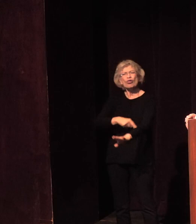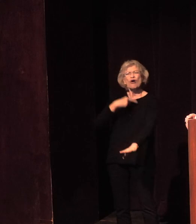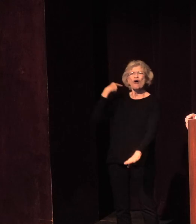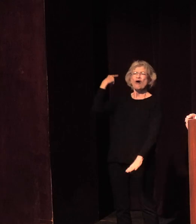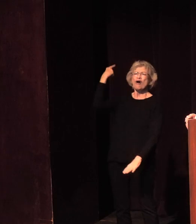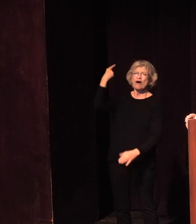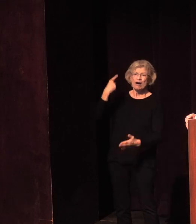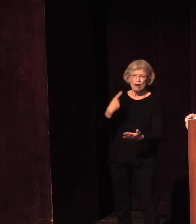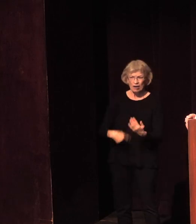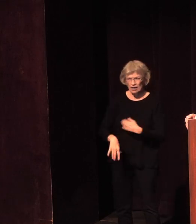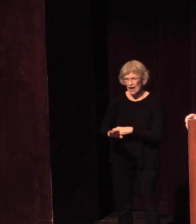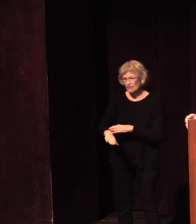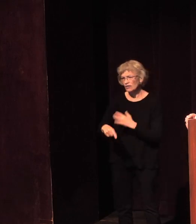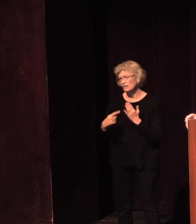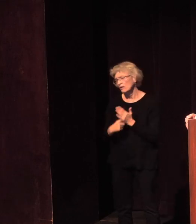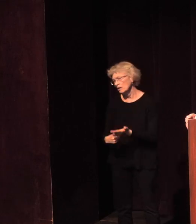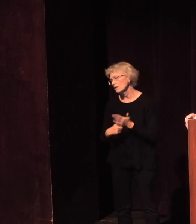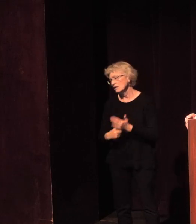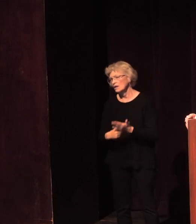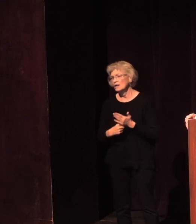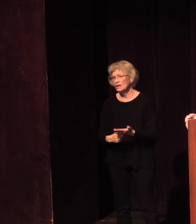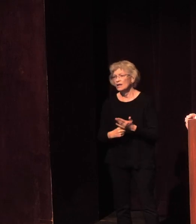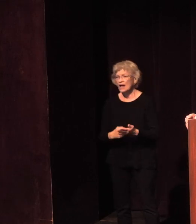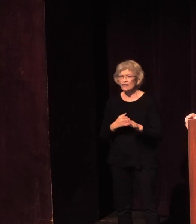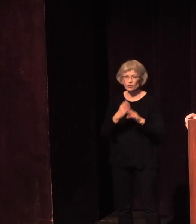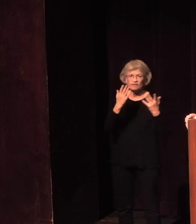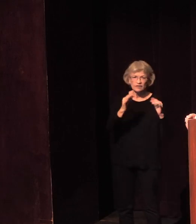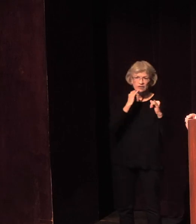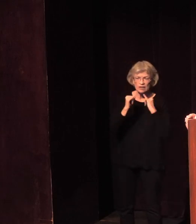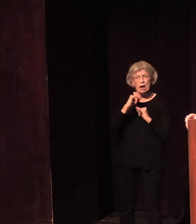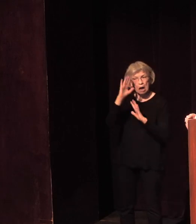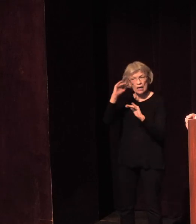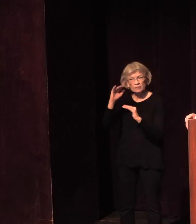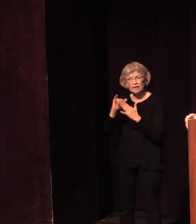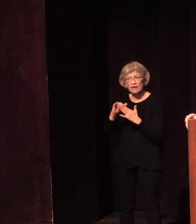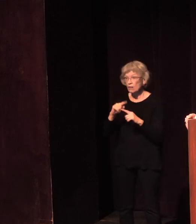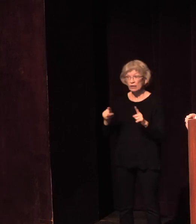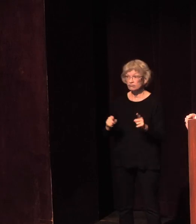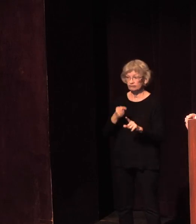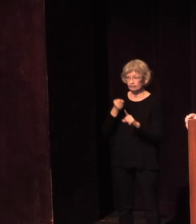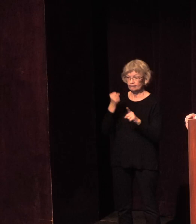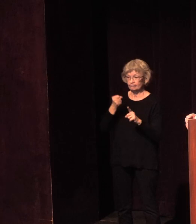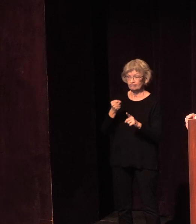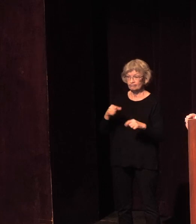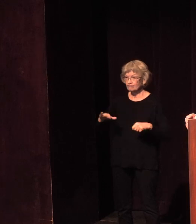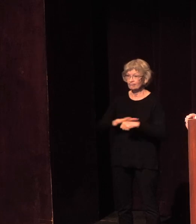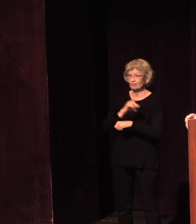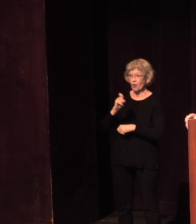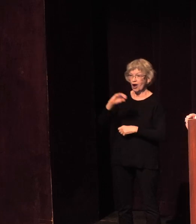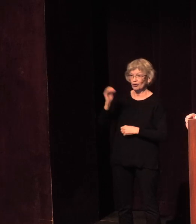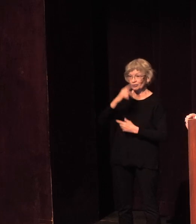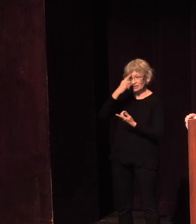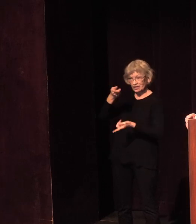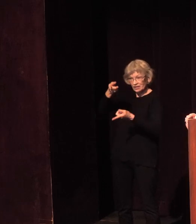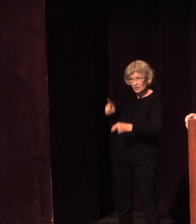finalists. I expected a very long afternoon of deliberations after we concluded our interviews but we reached a